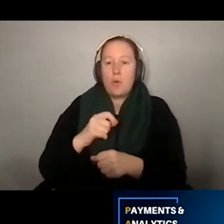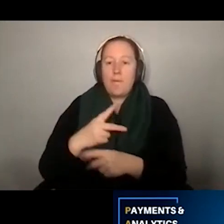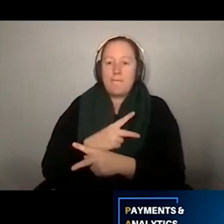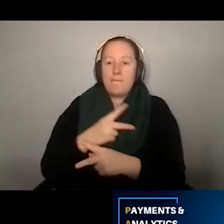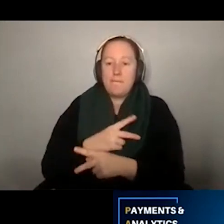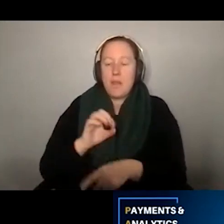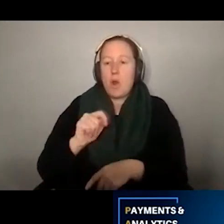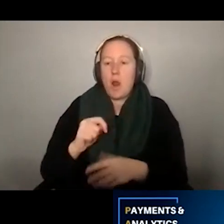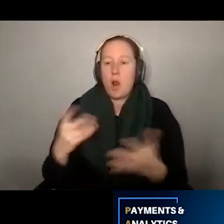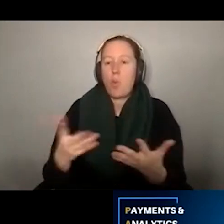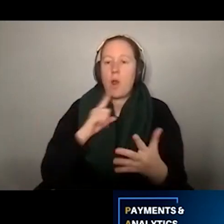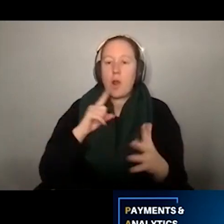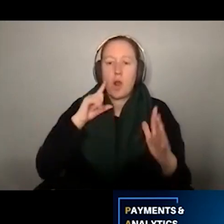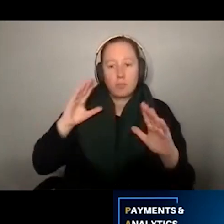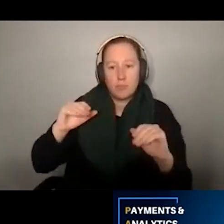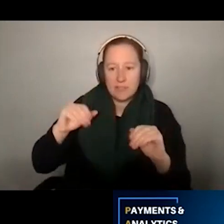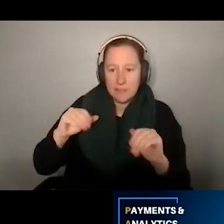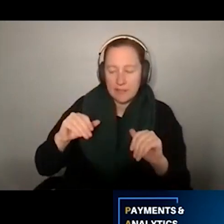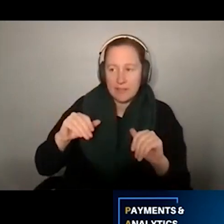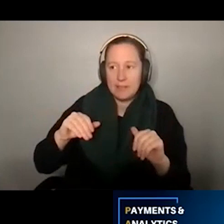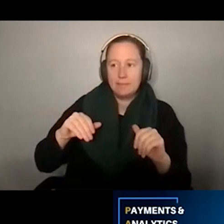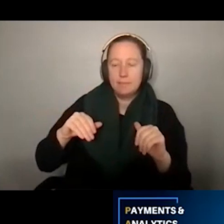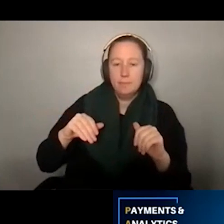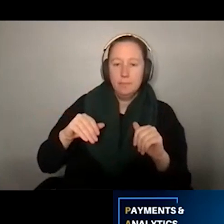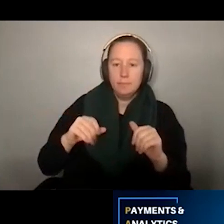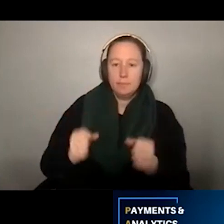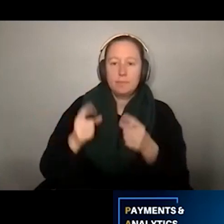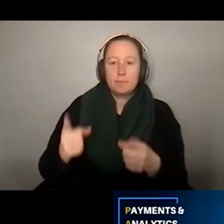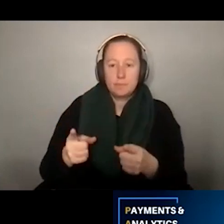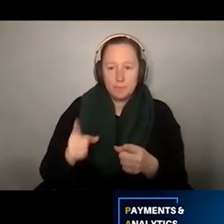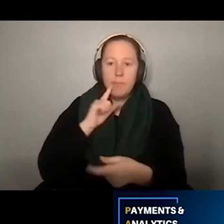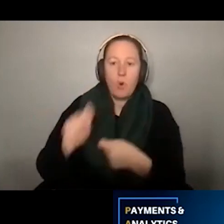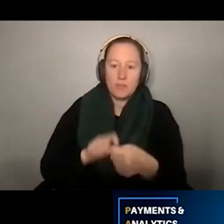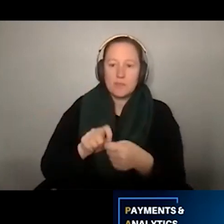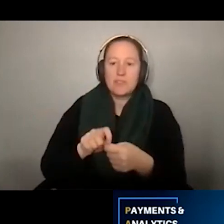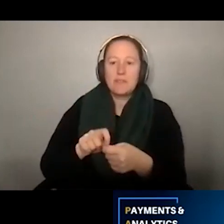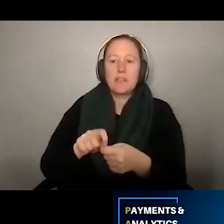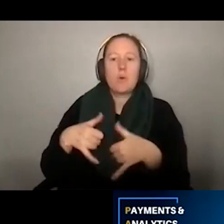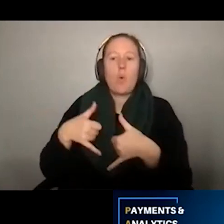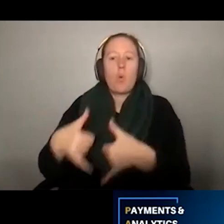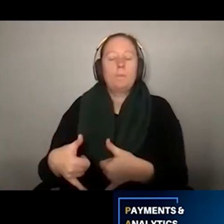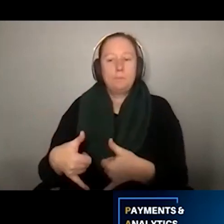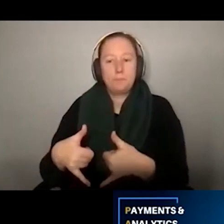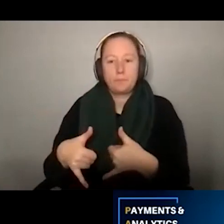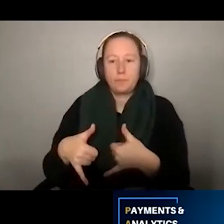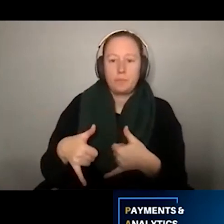the expenses on a particular award that are expected to be incurred through